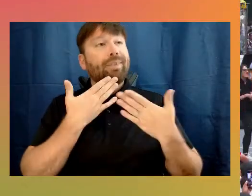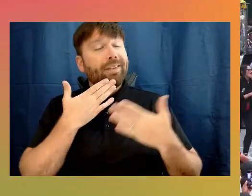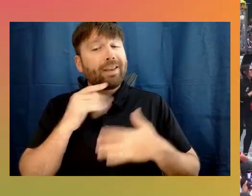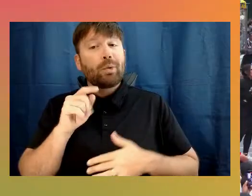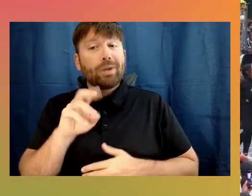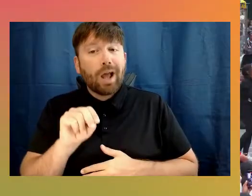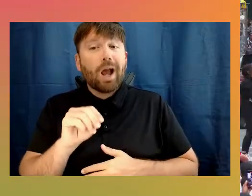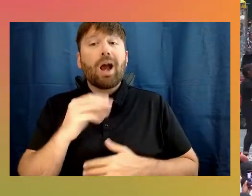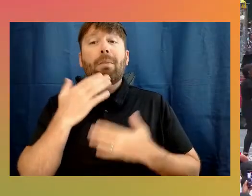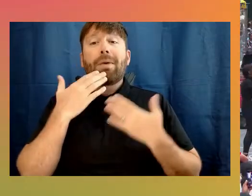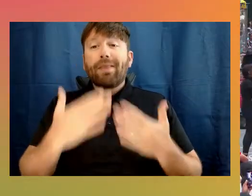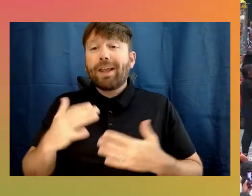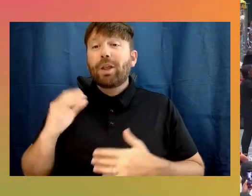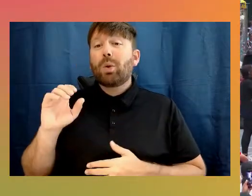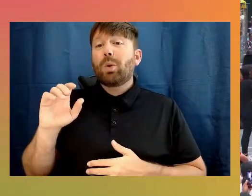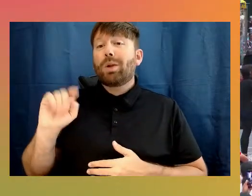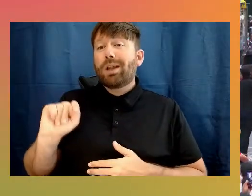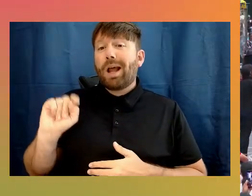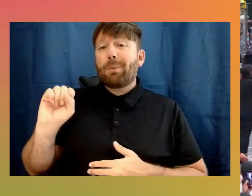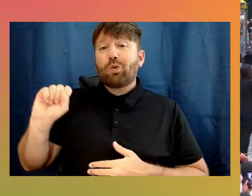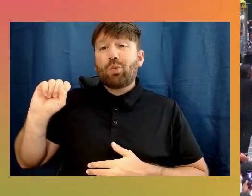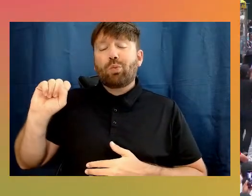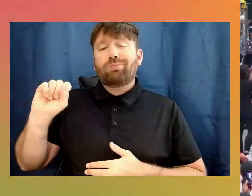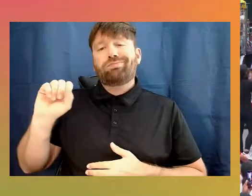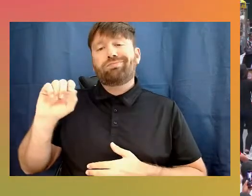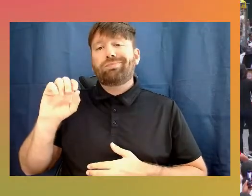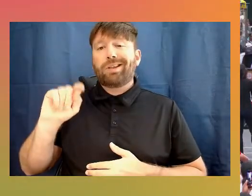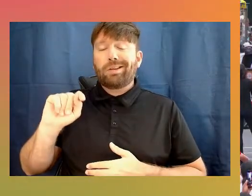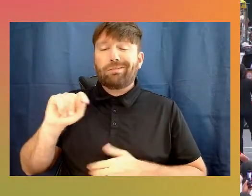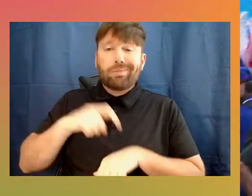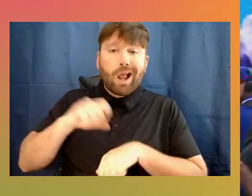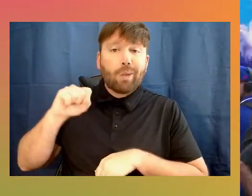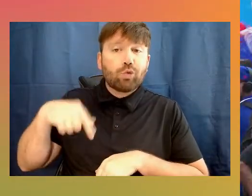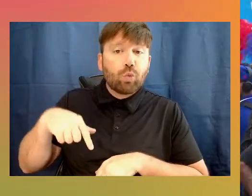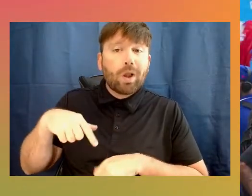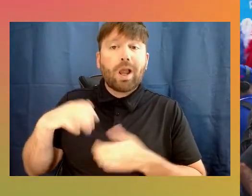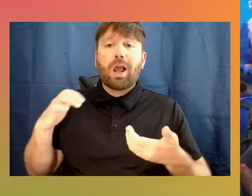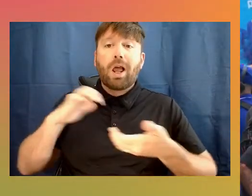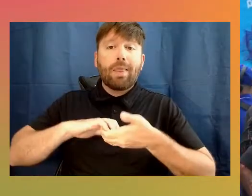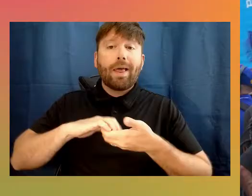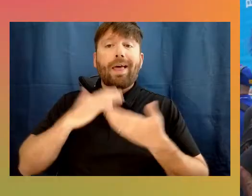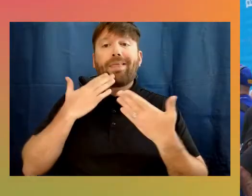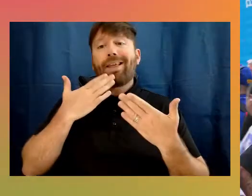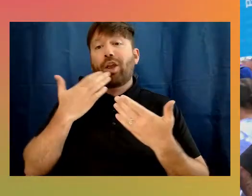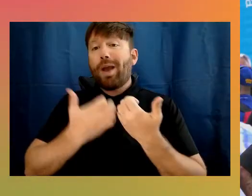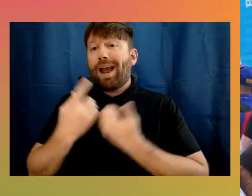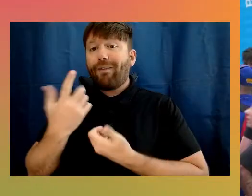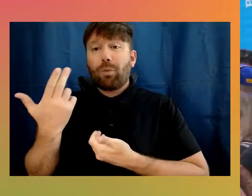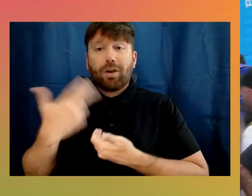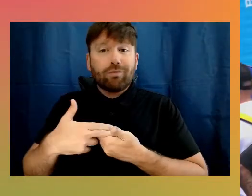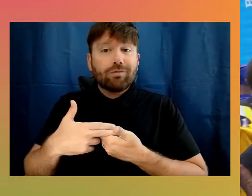DOUGLAS STEWART.